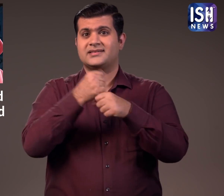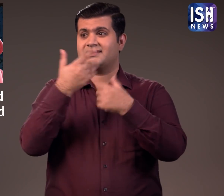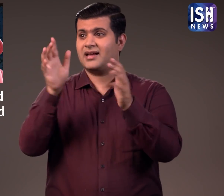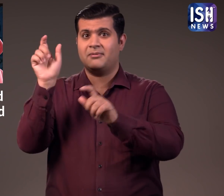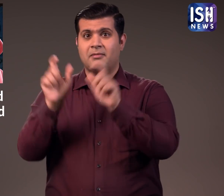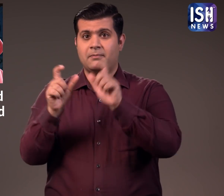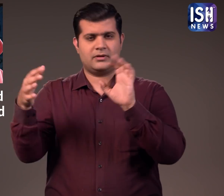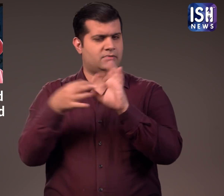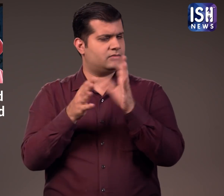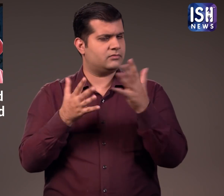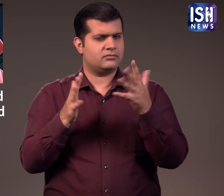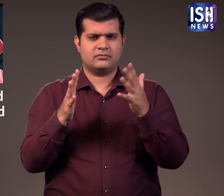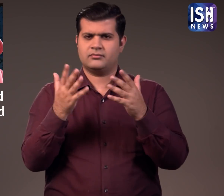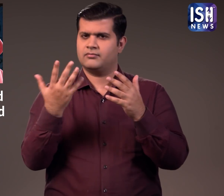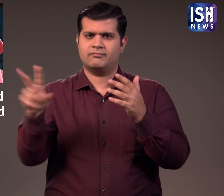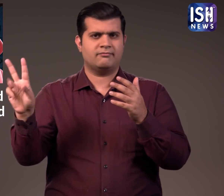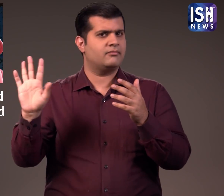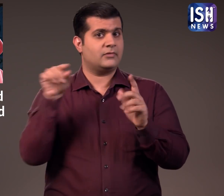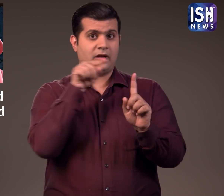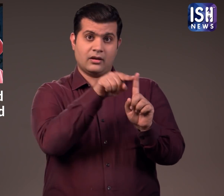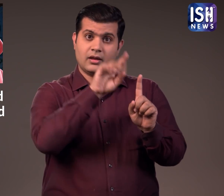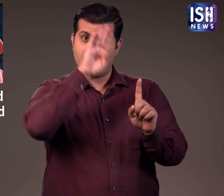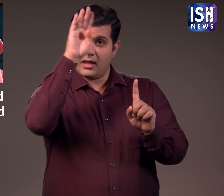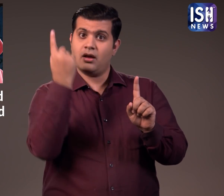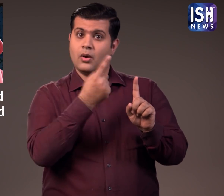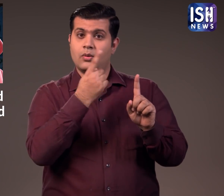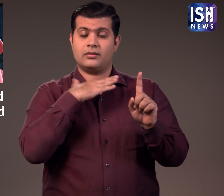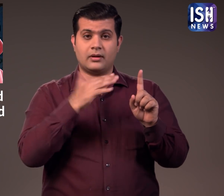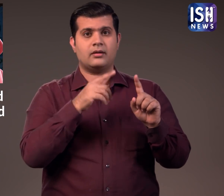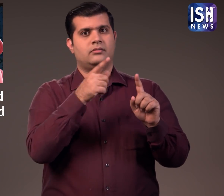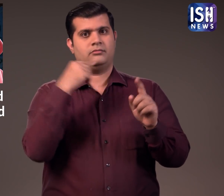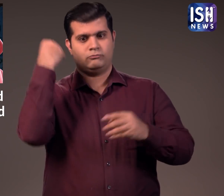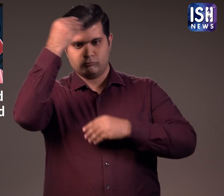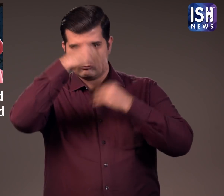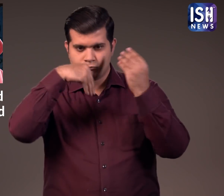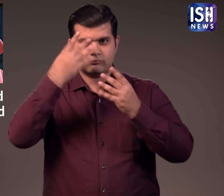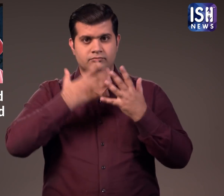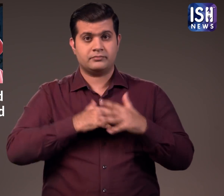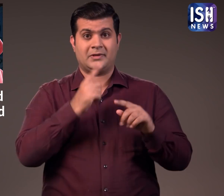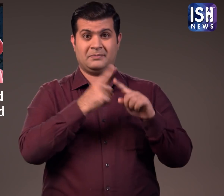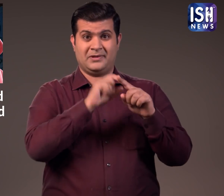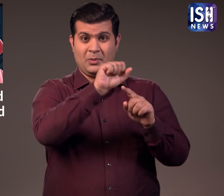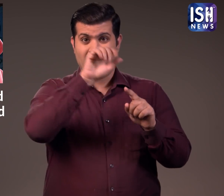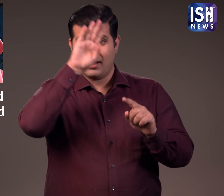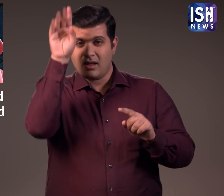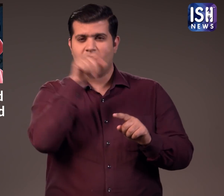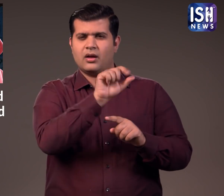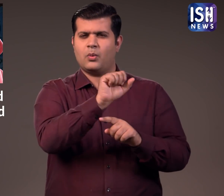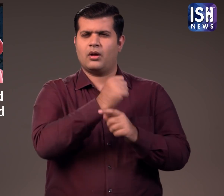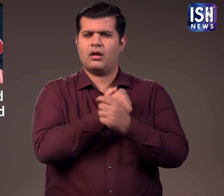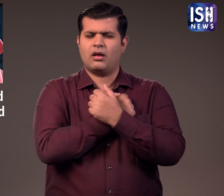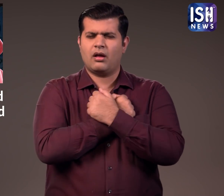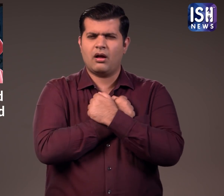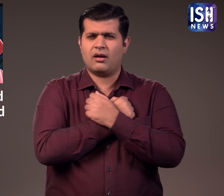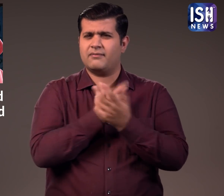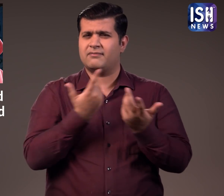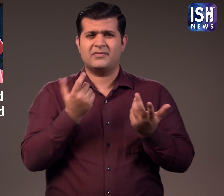It was not for the commoners. When the royals died, they were made into mummied and all their most loved items like